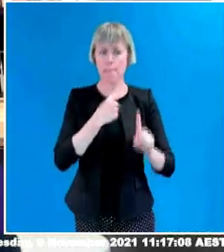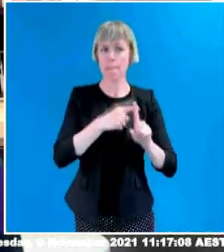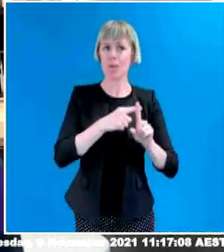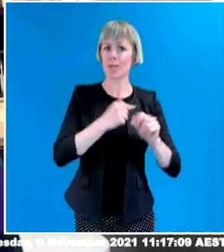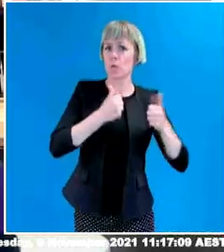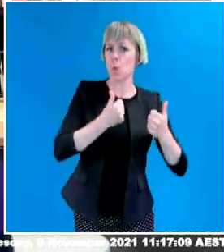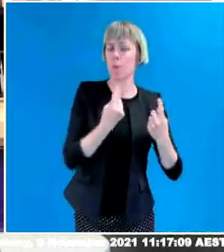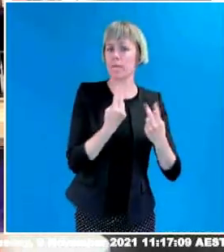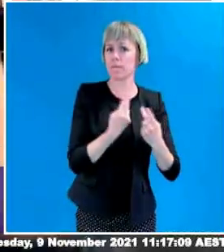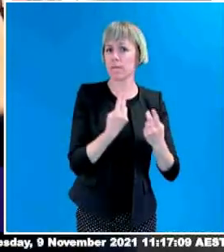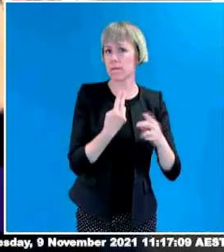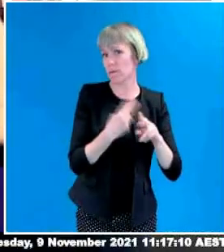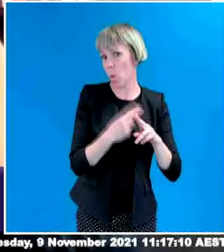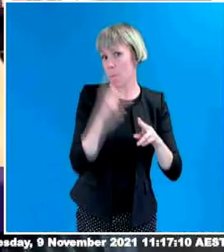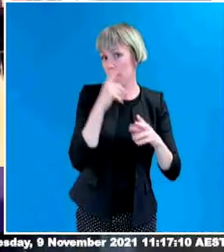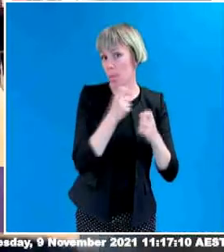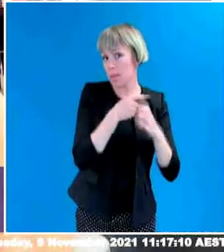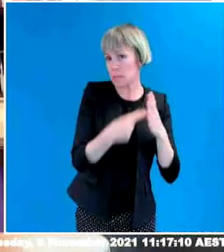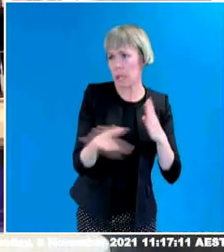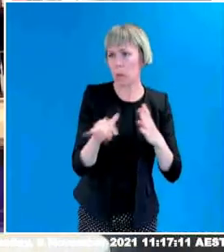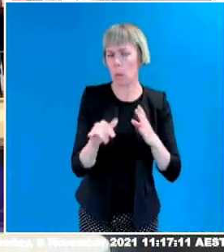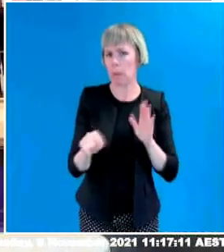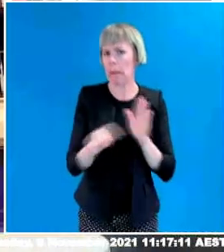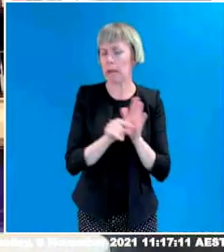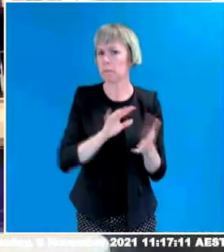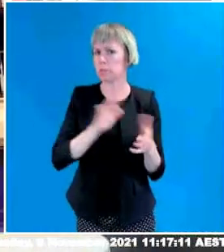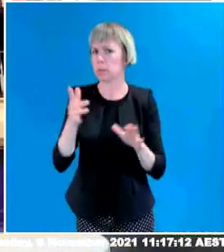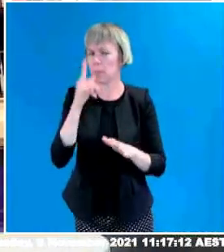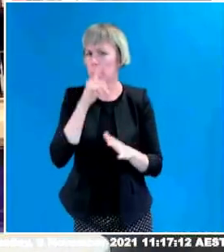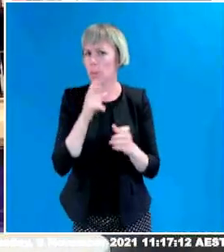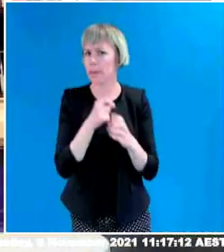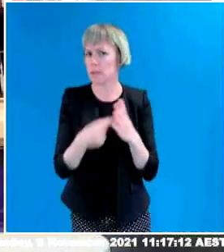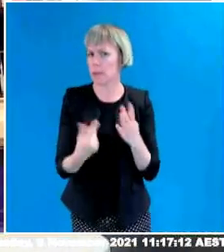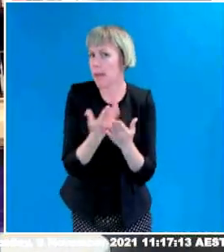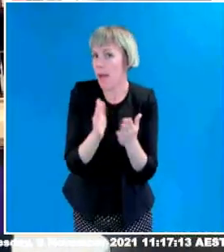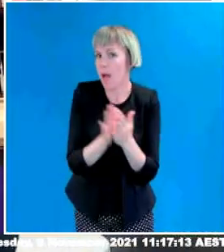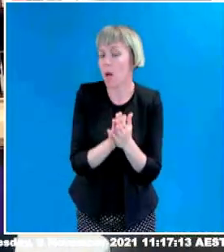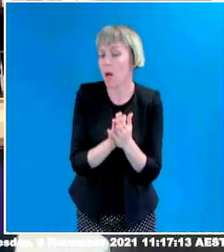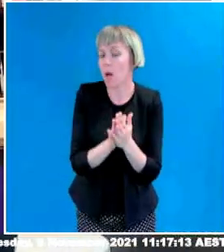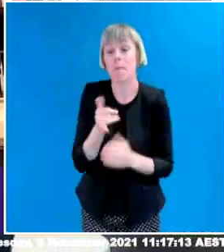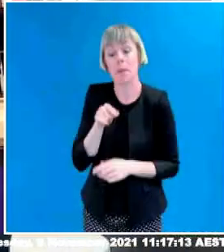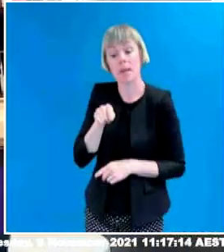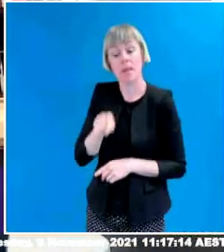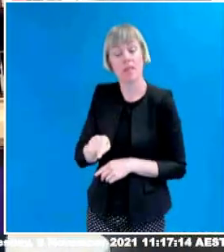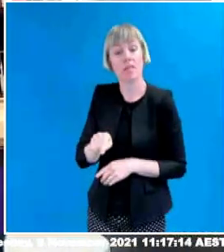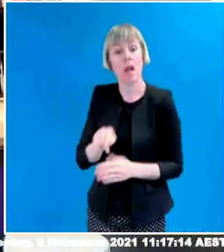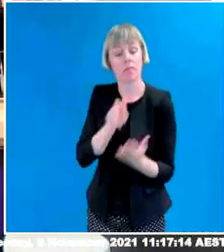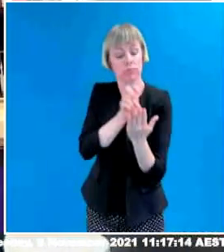It might be, for example, keeping account of people they are employing